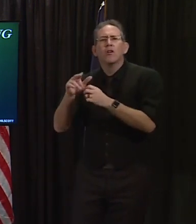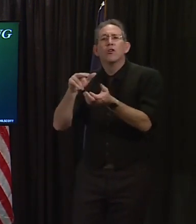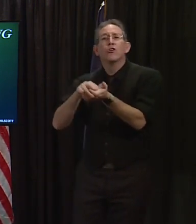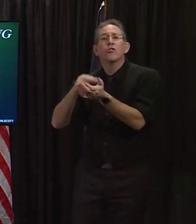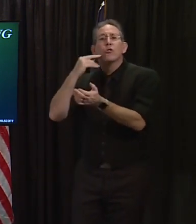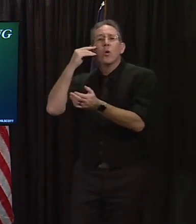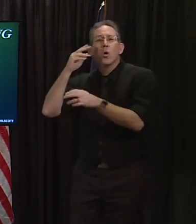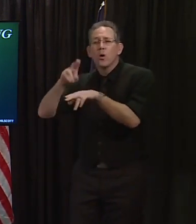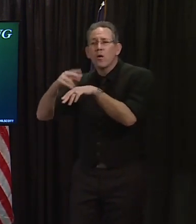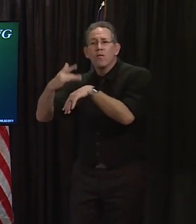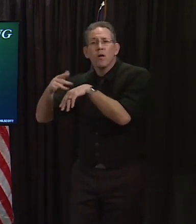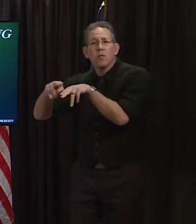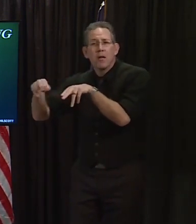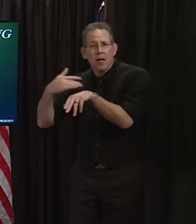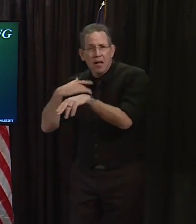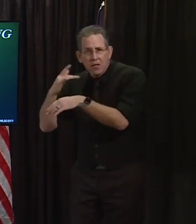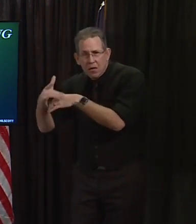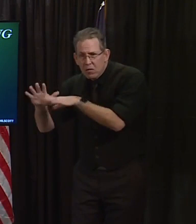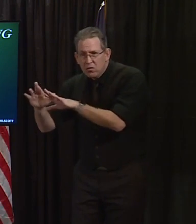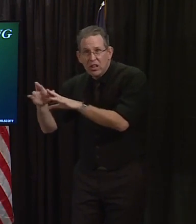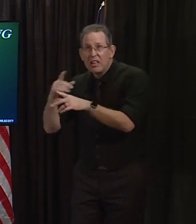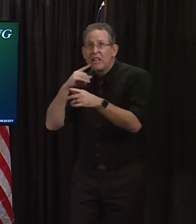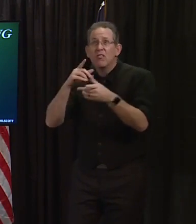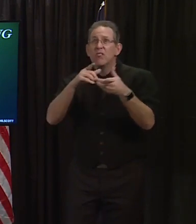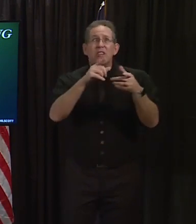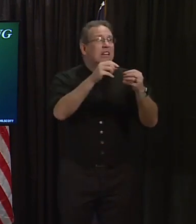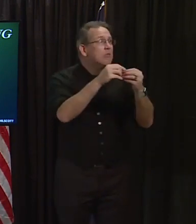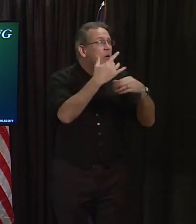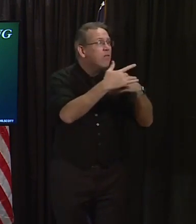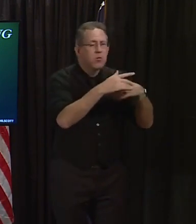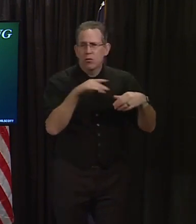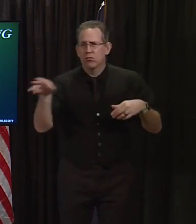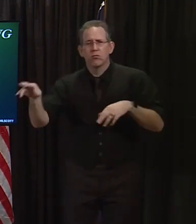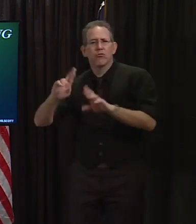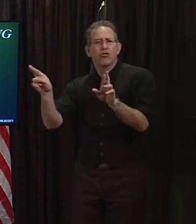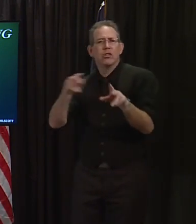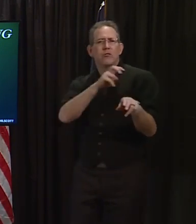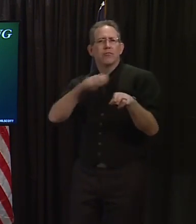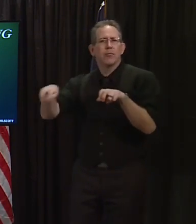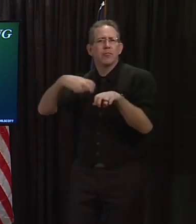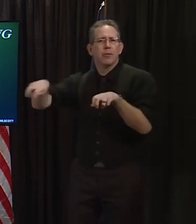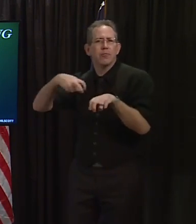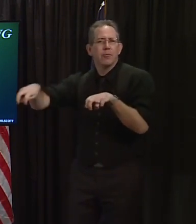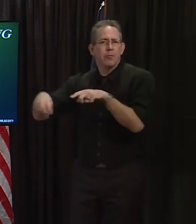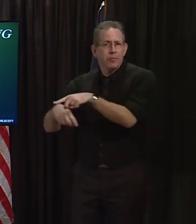hospitals when appropriate. We have opened 127 additional beds and